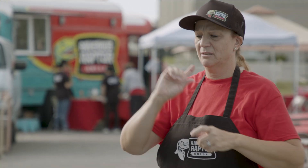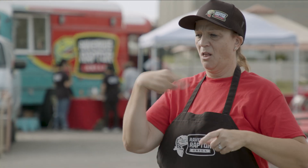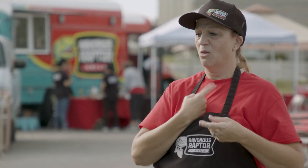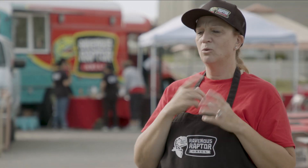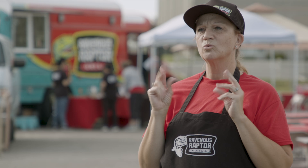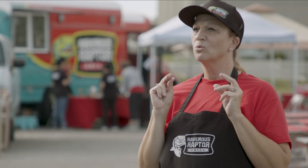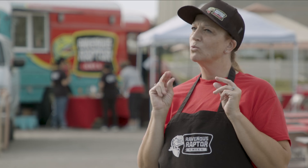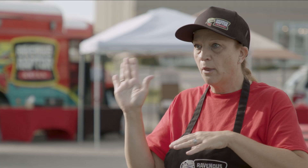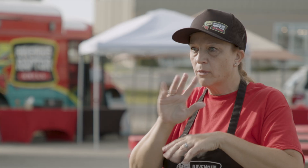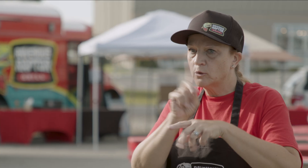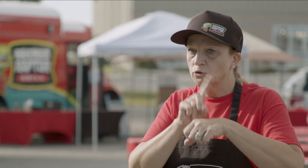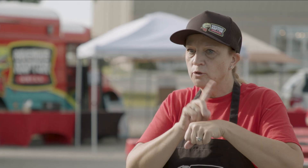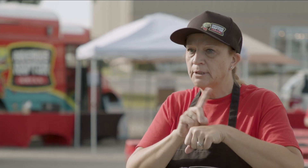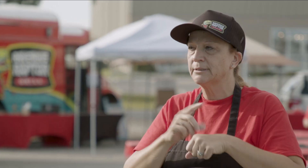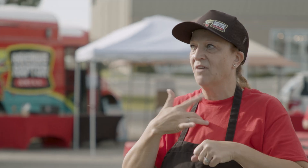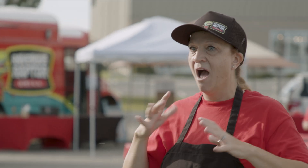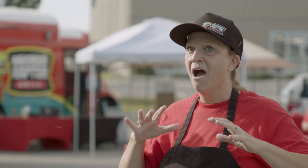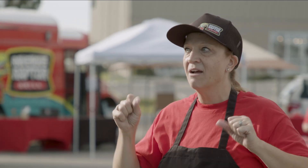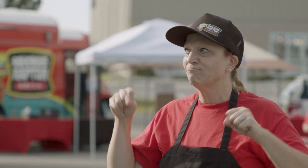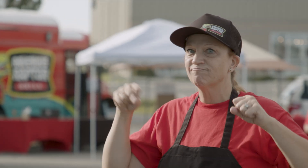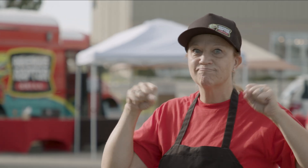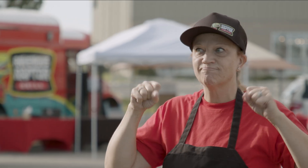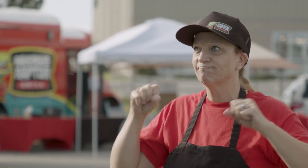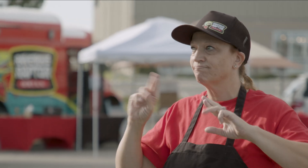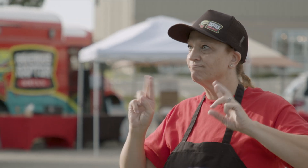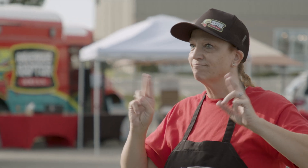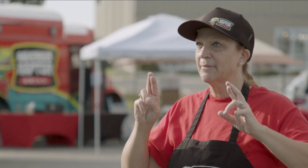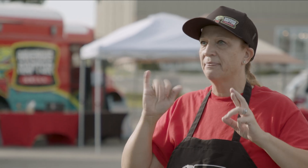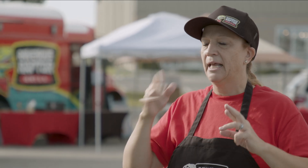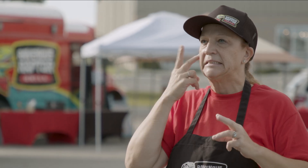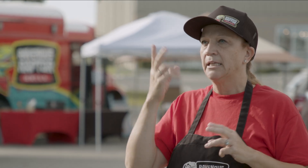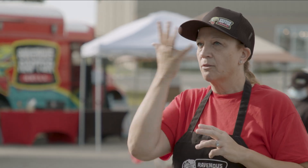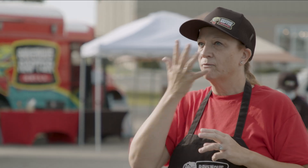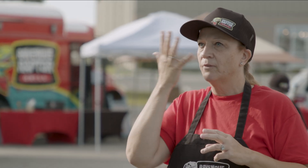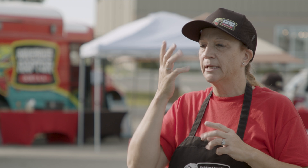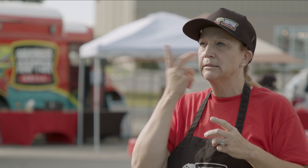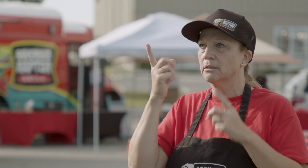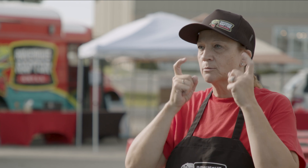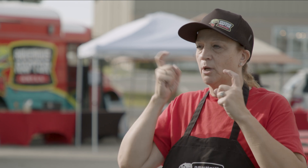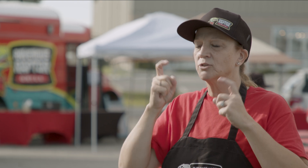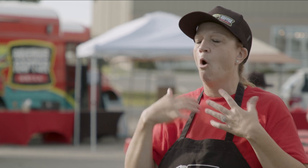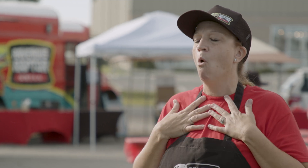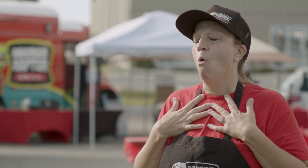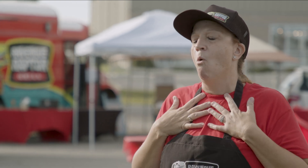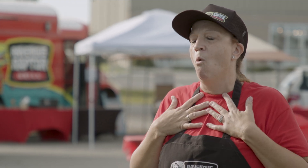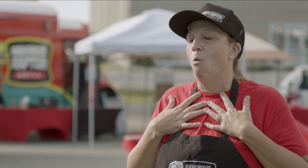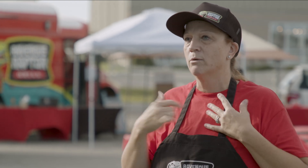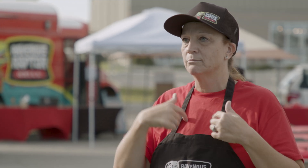When the students learn their various job duties, they get so excited about it. You can see it on their faces.